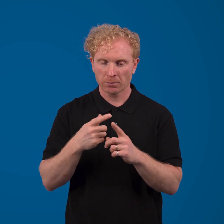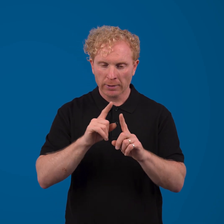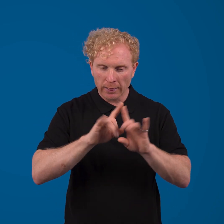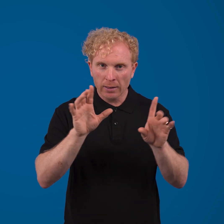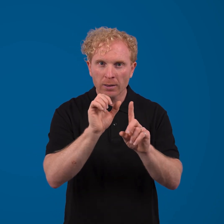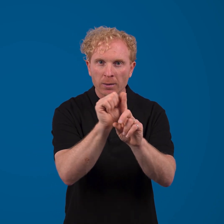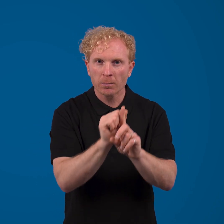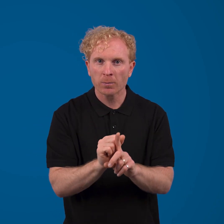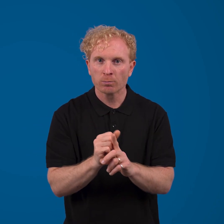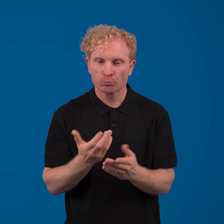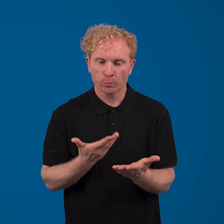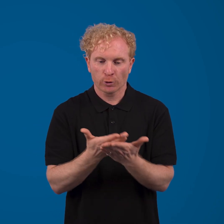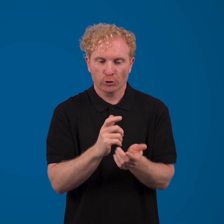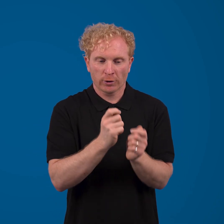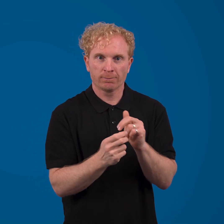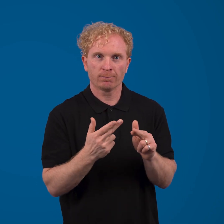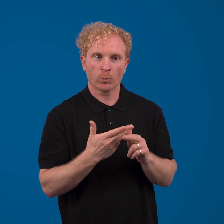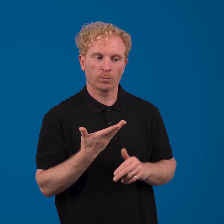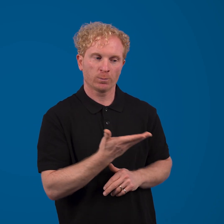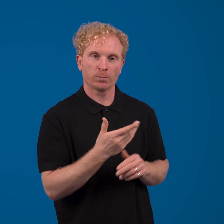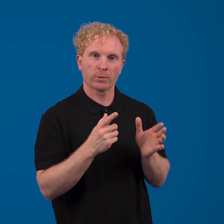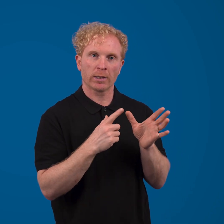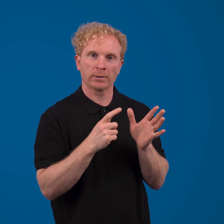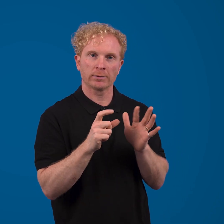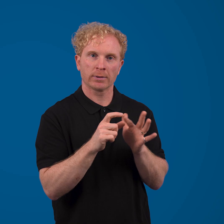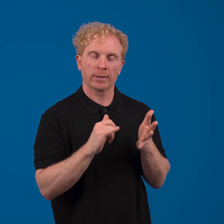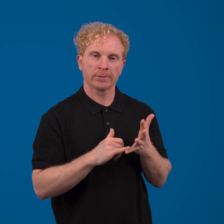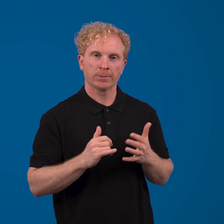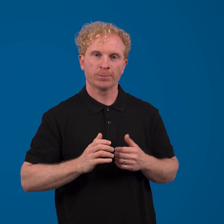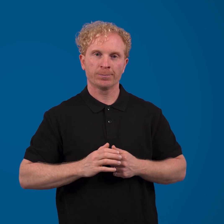to refine and propose changes to ADS.